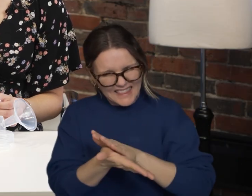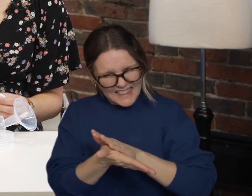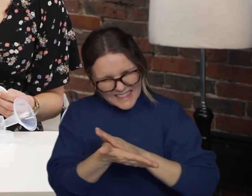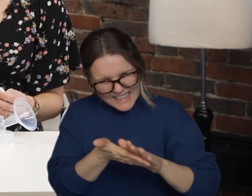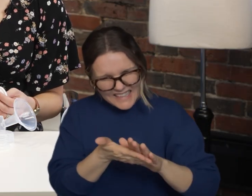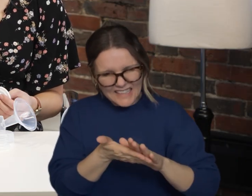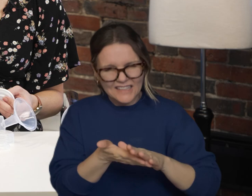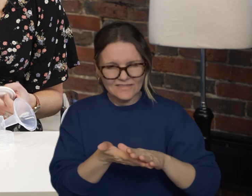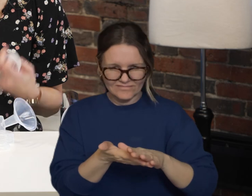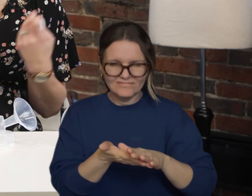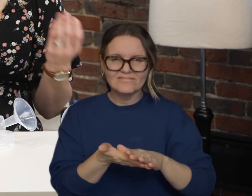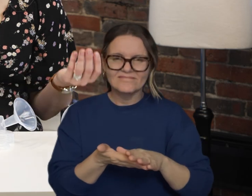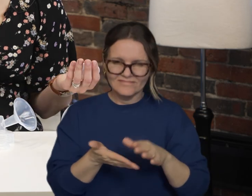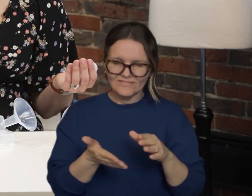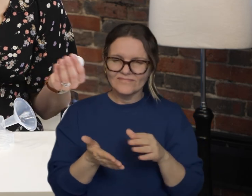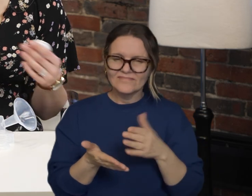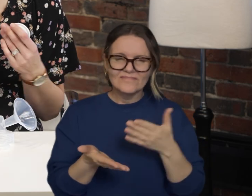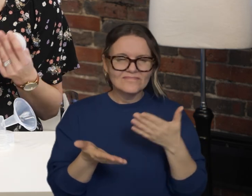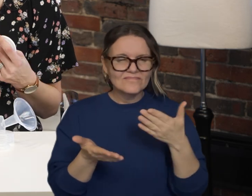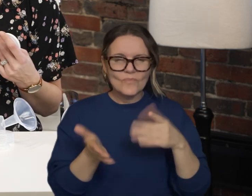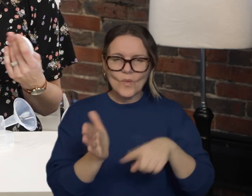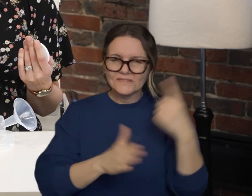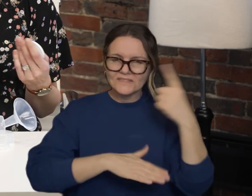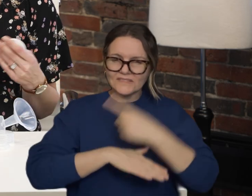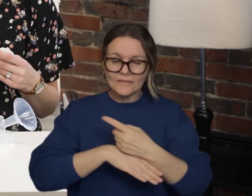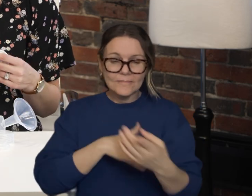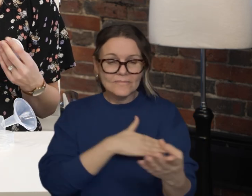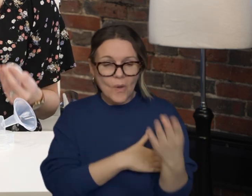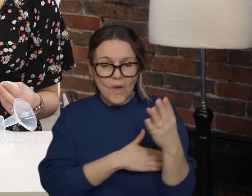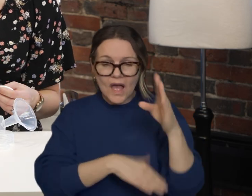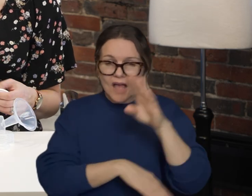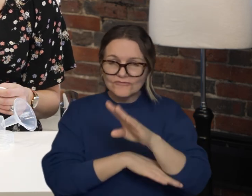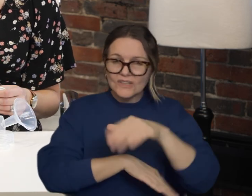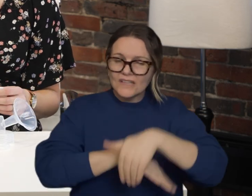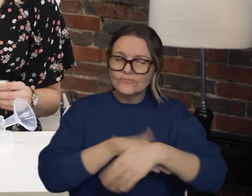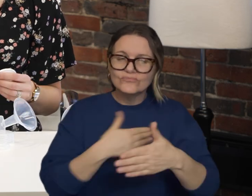least once a day doesn't matter when morning afternoon or night whatever works for you